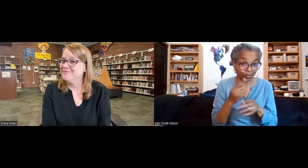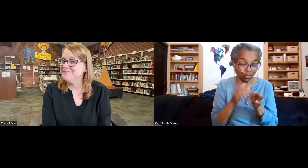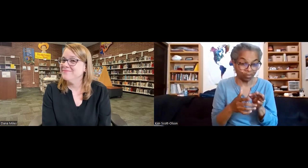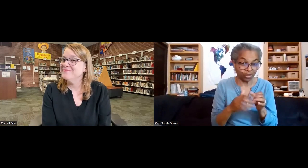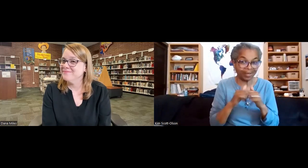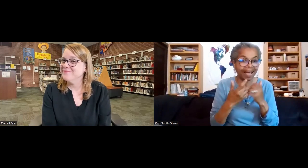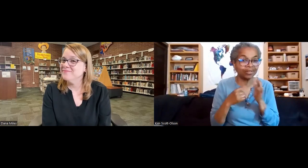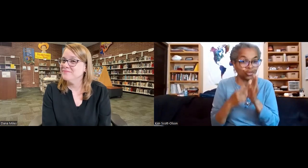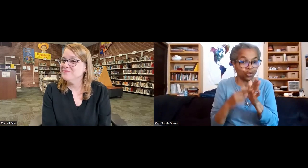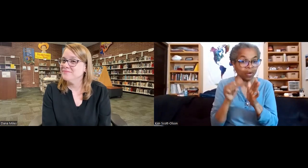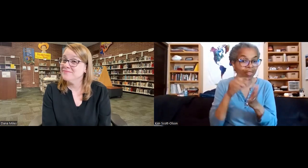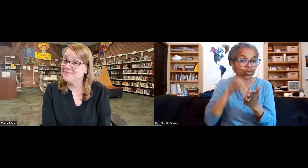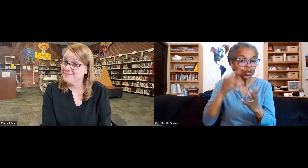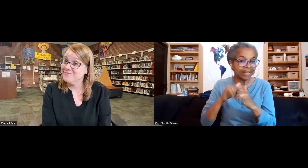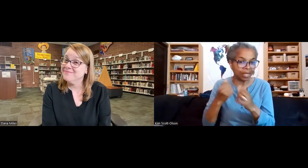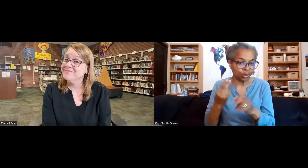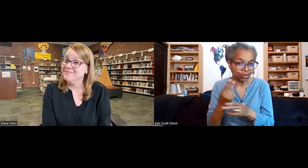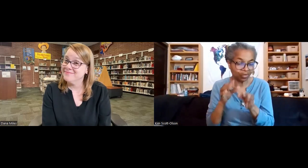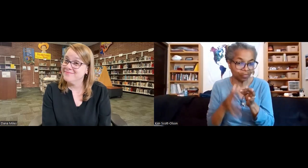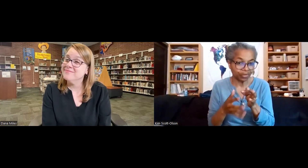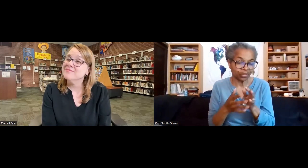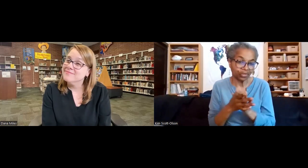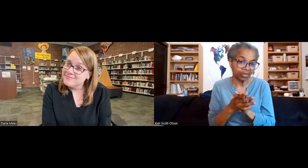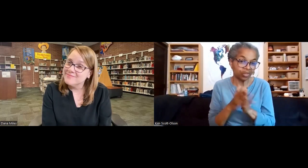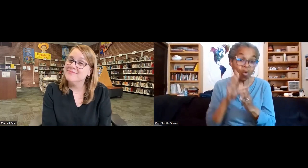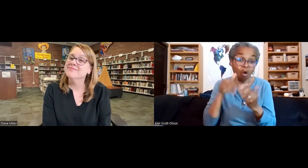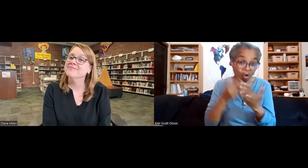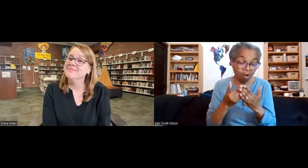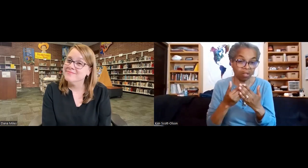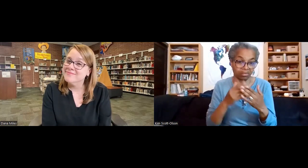where to use them, and show their students how to use them as well.